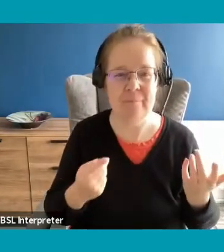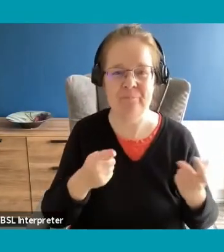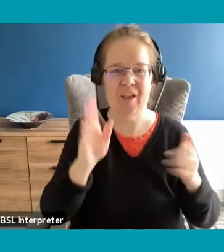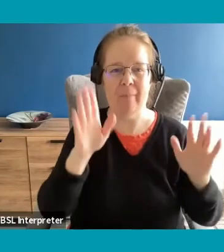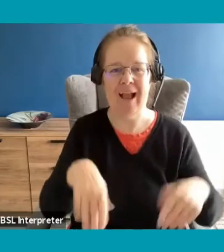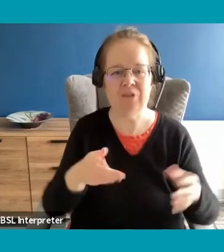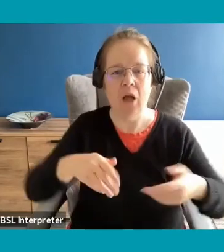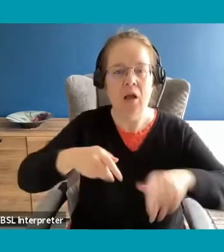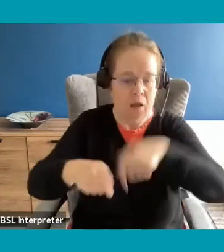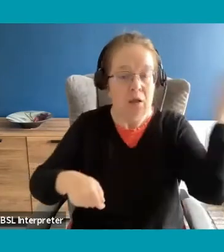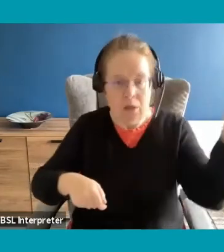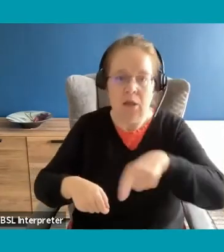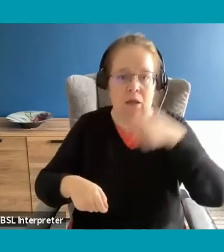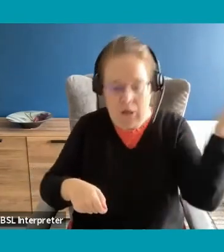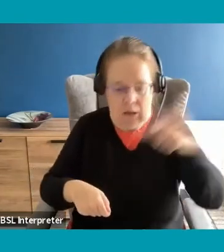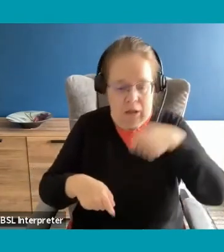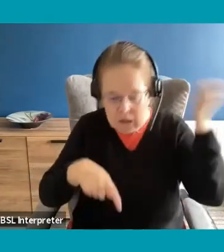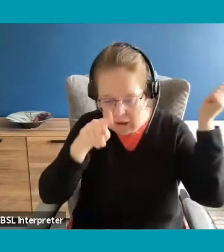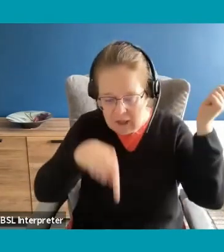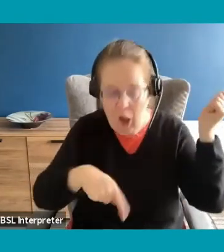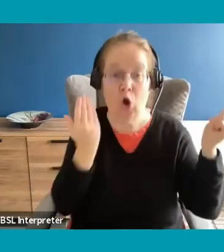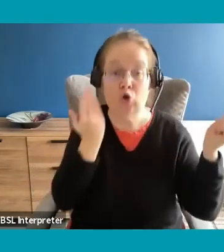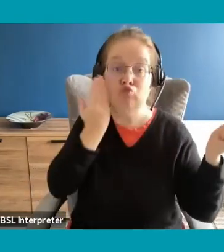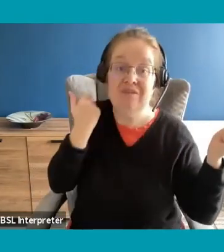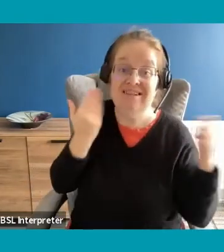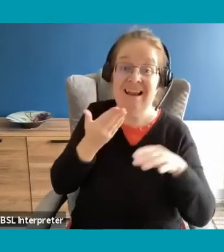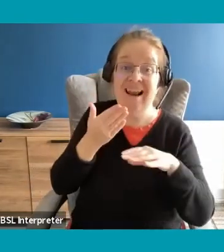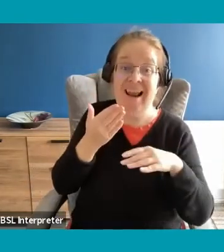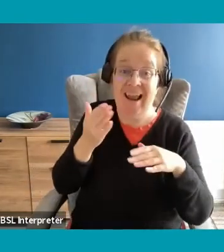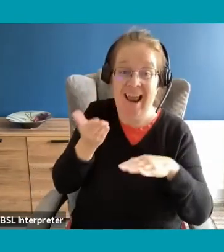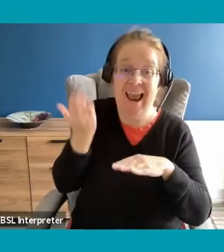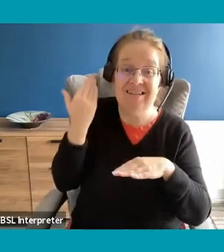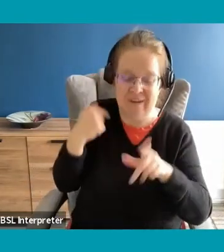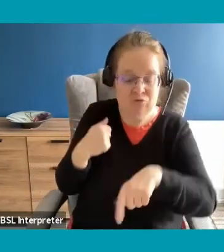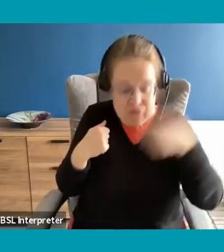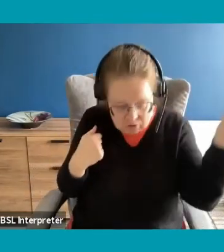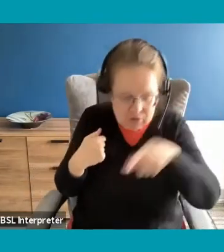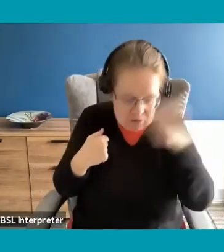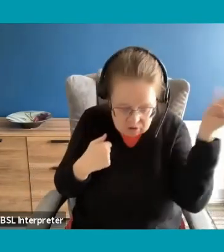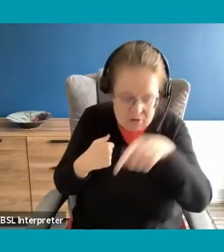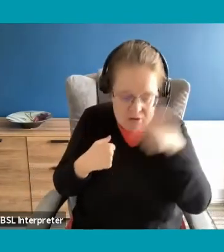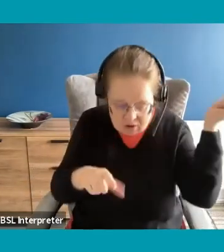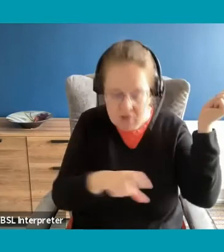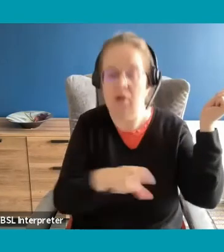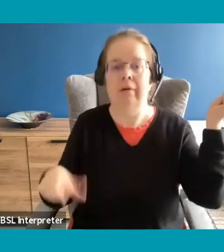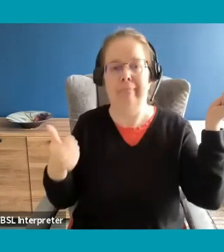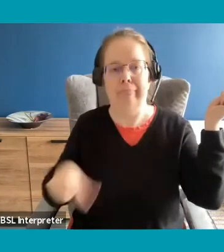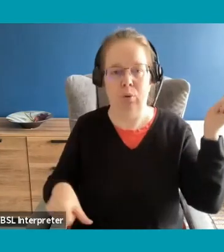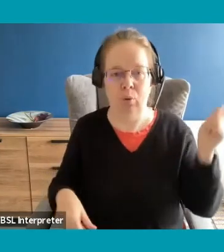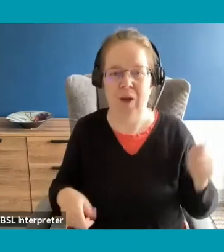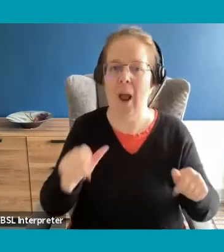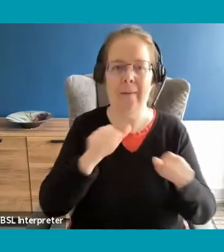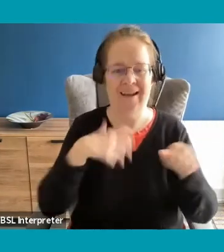their most recent experience. The most recent experience right at the top front and center, telling the world what you've done.